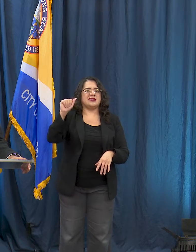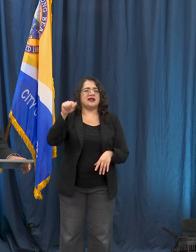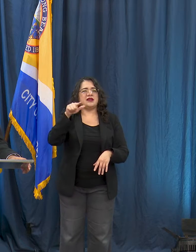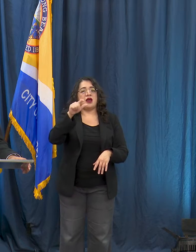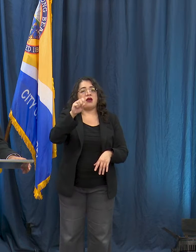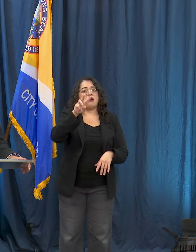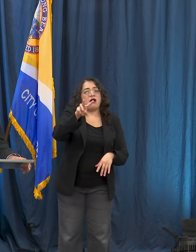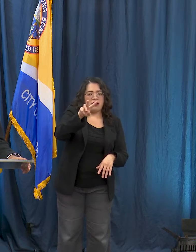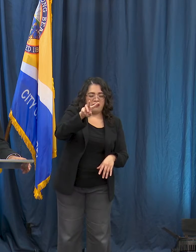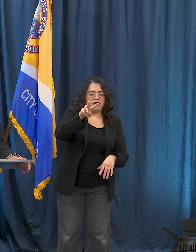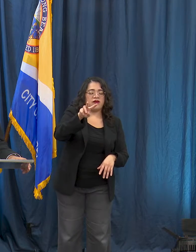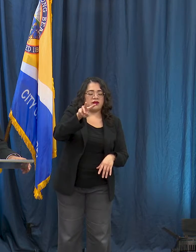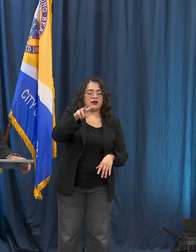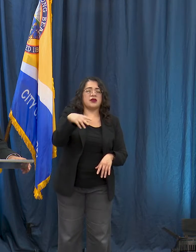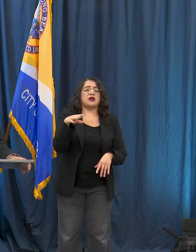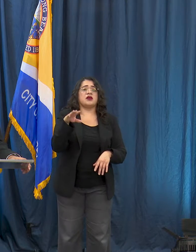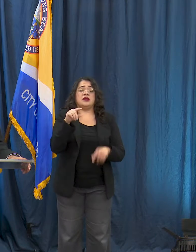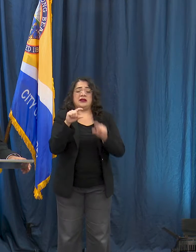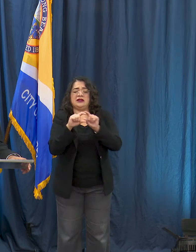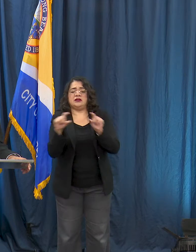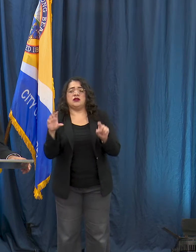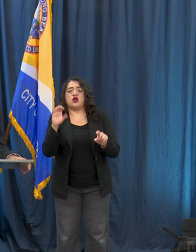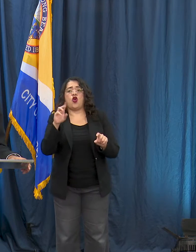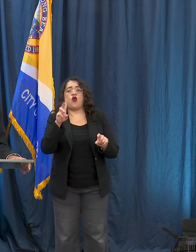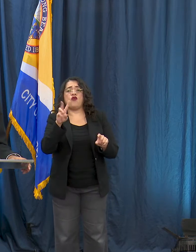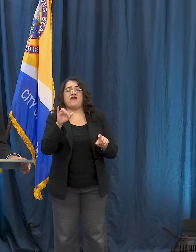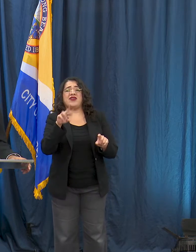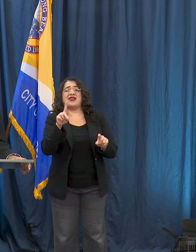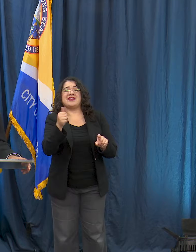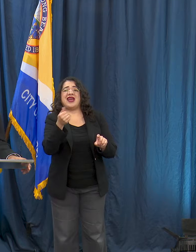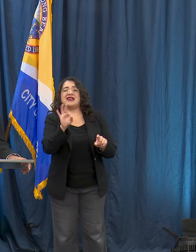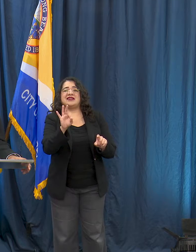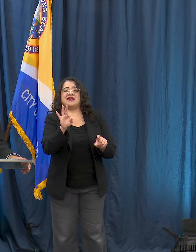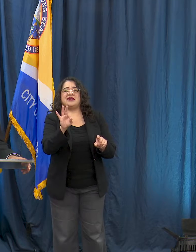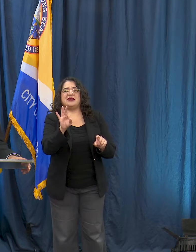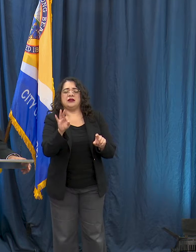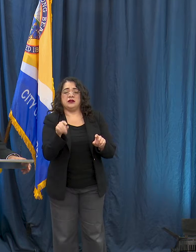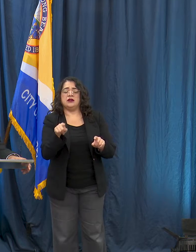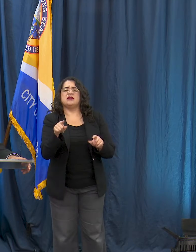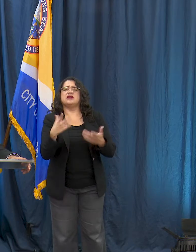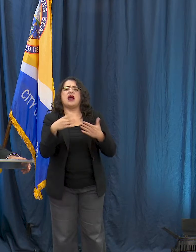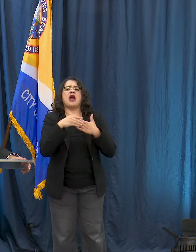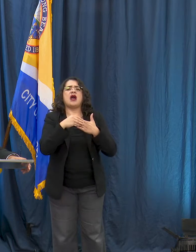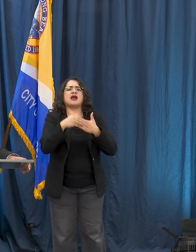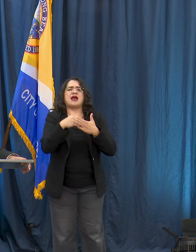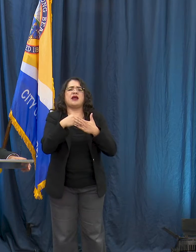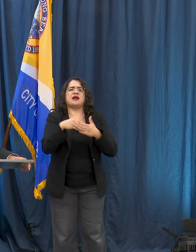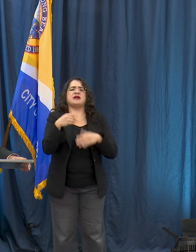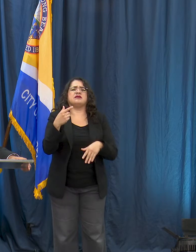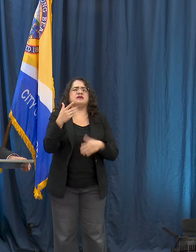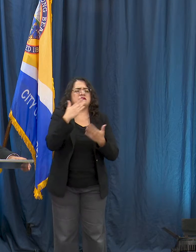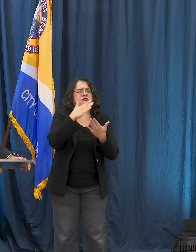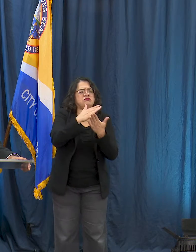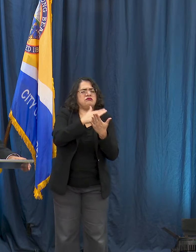section and you can download, today, guidance from the state on how to reopen